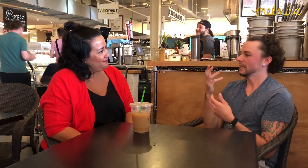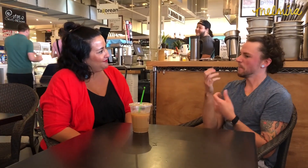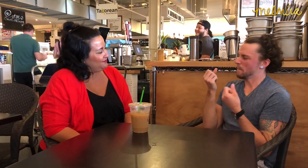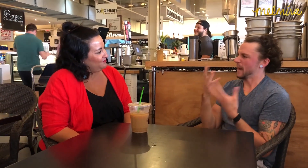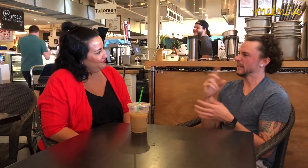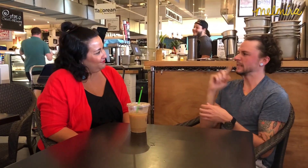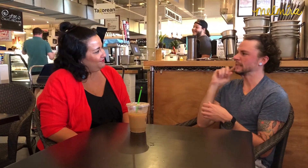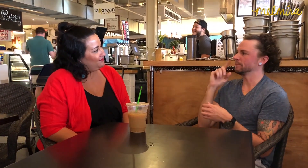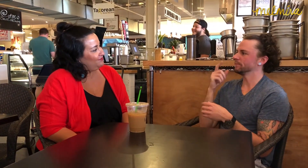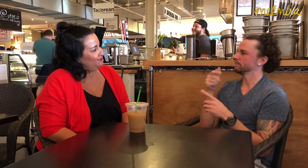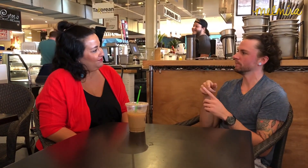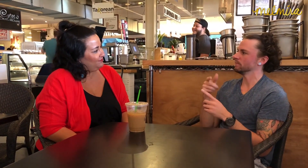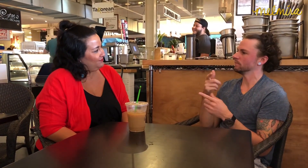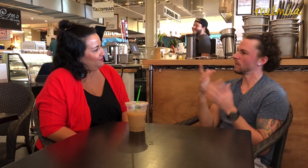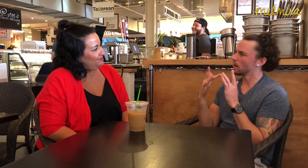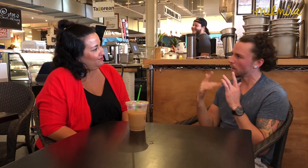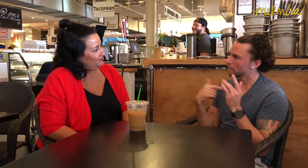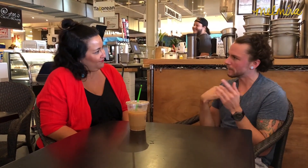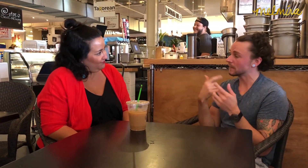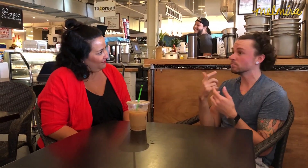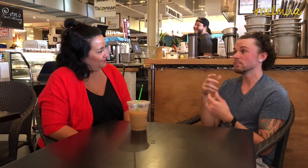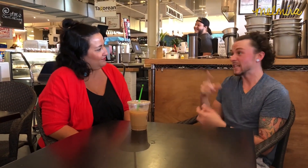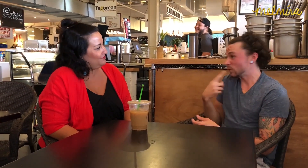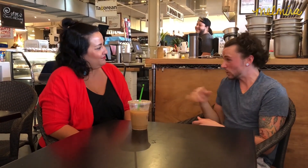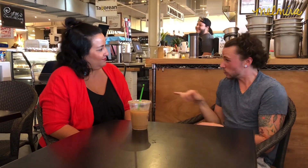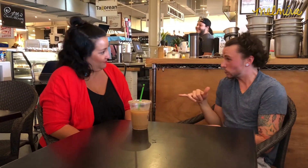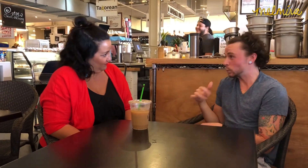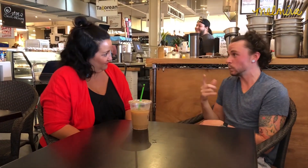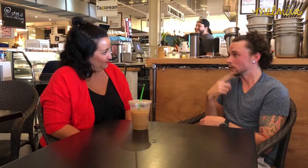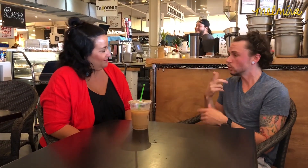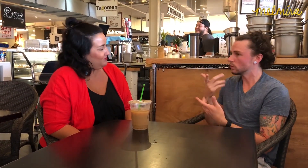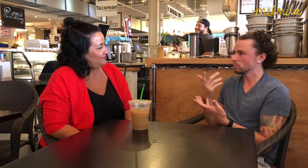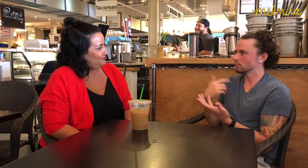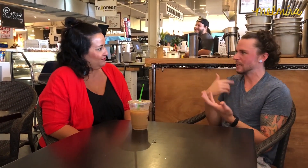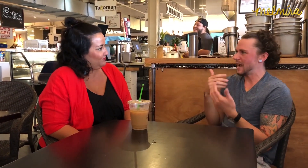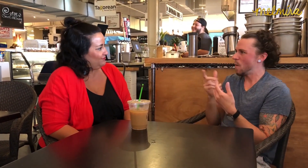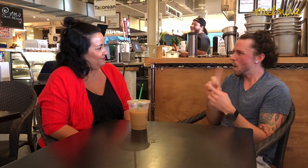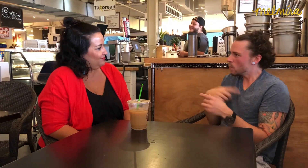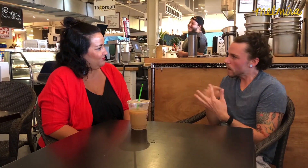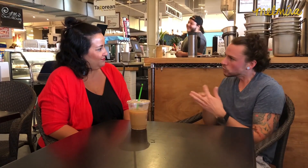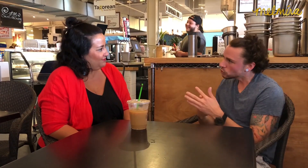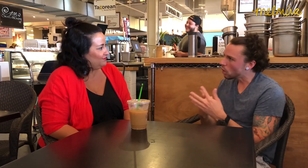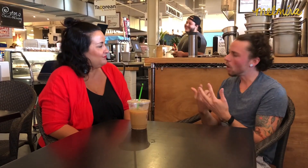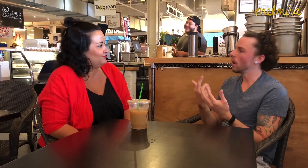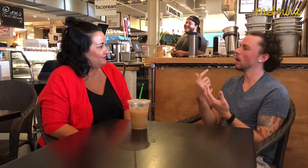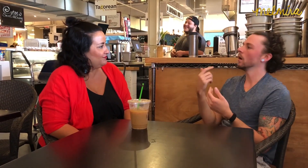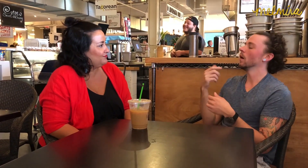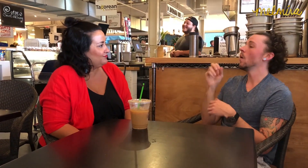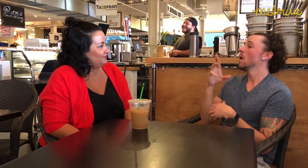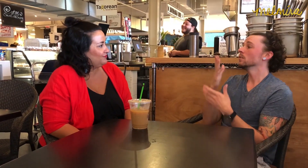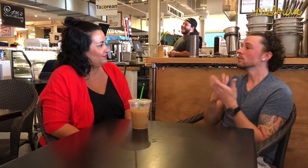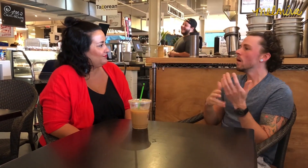Yeah, really, many deaf people have been reaching out to me. Hearing people as well. They would ask me where they should start.